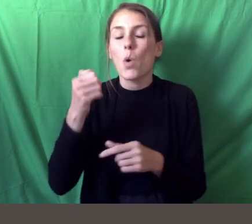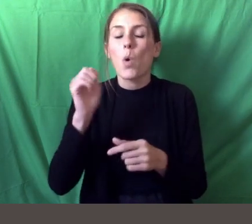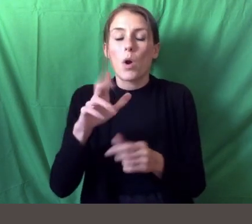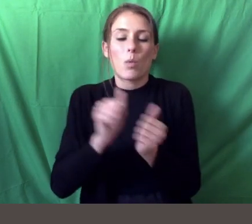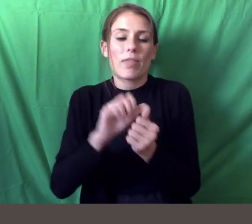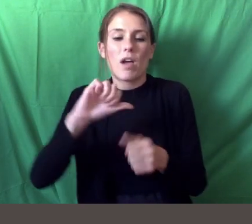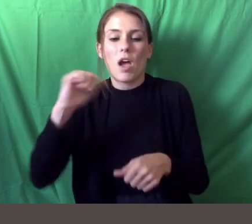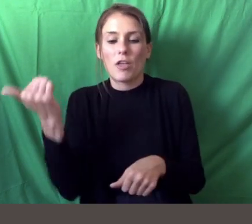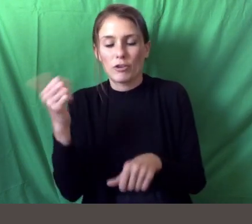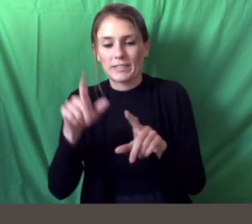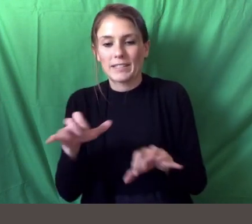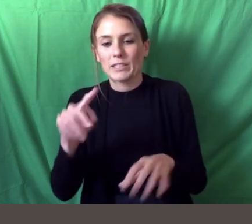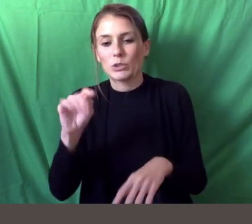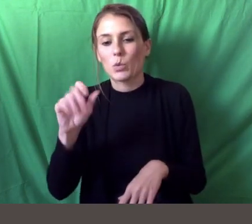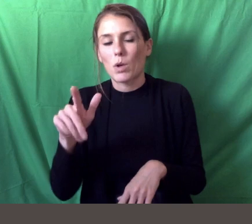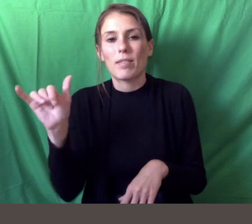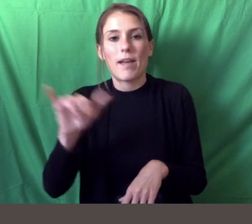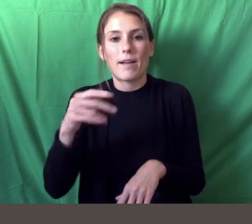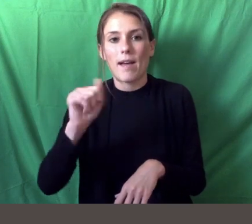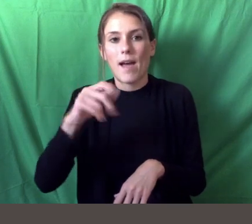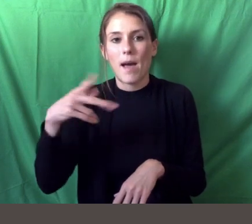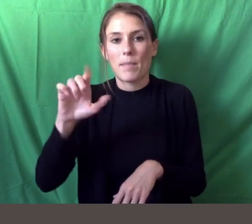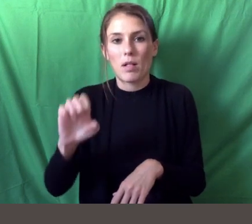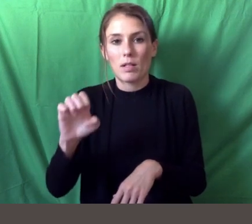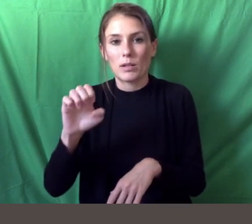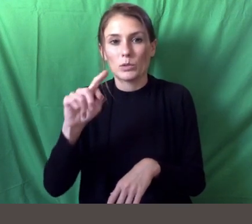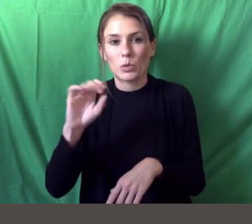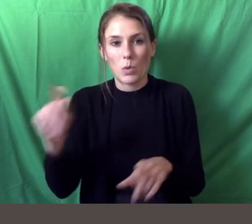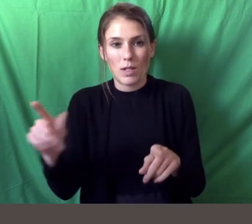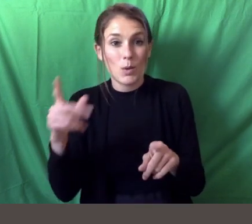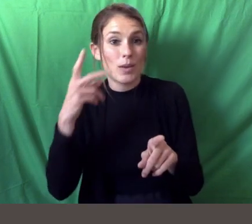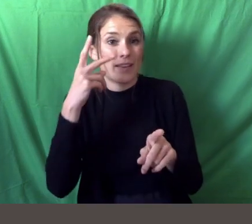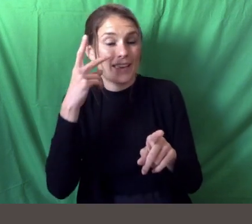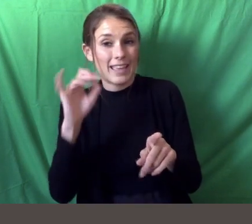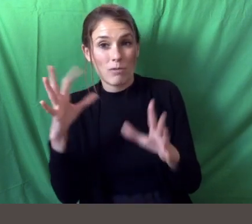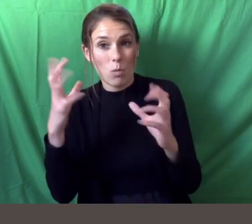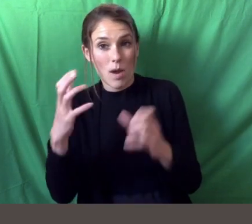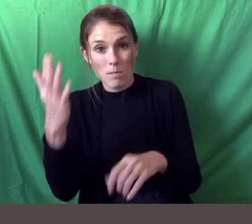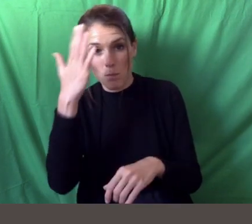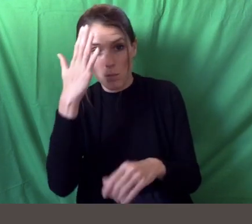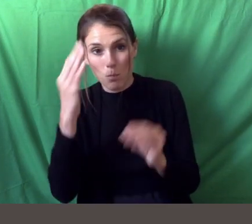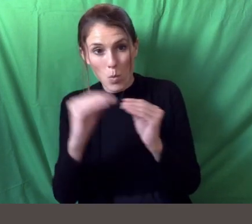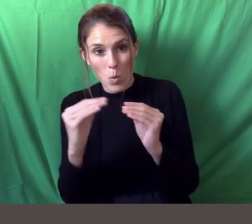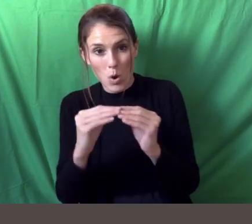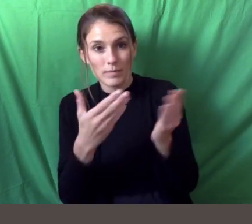If you want to learn more about testing, check out my Introduction to PyTest course on Test Automation University.